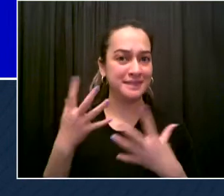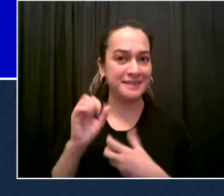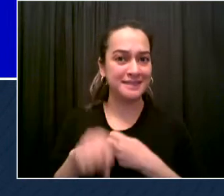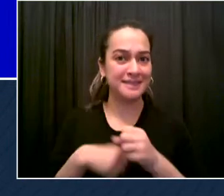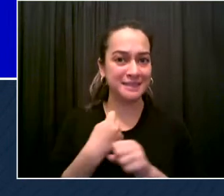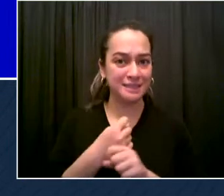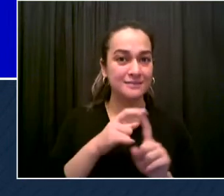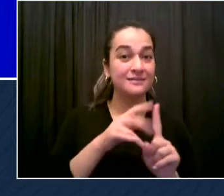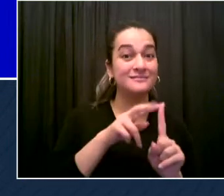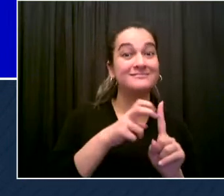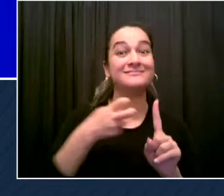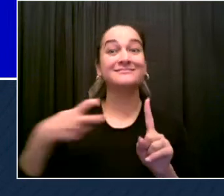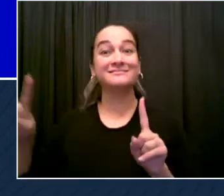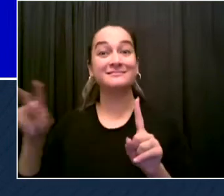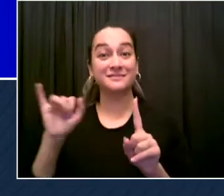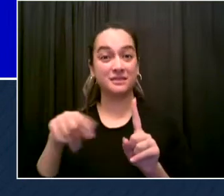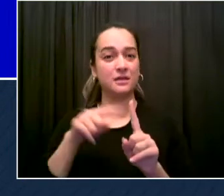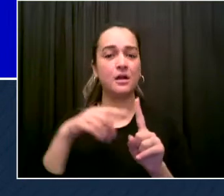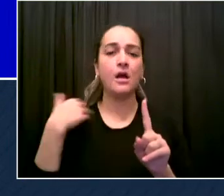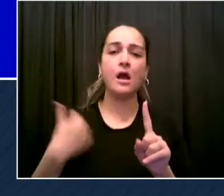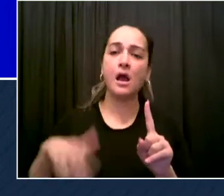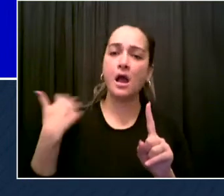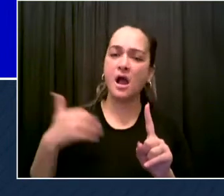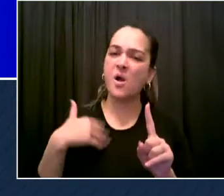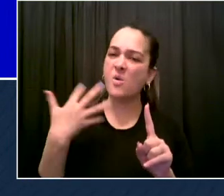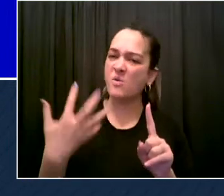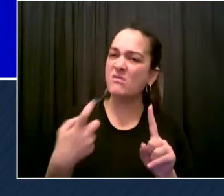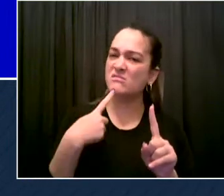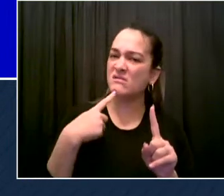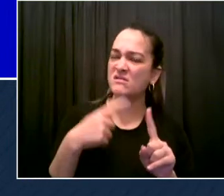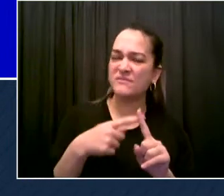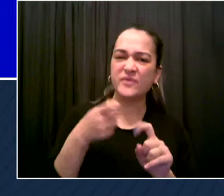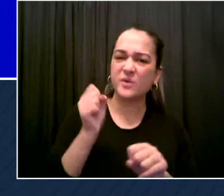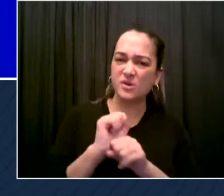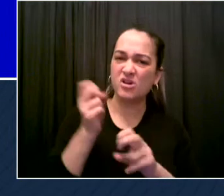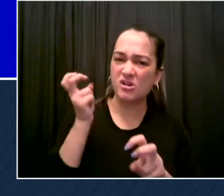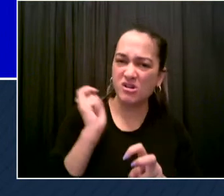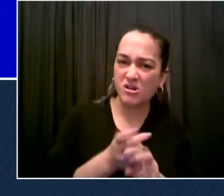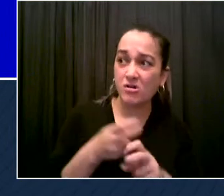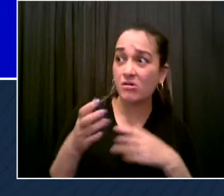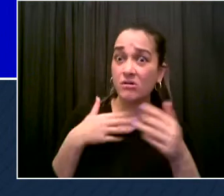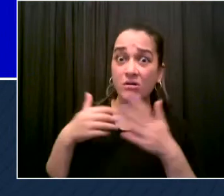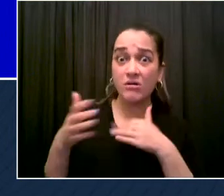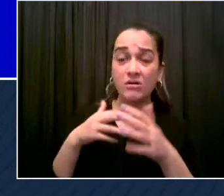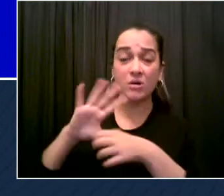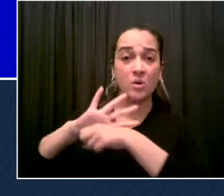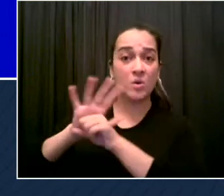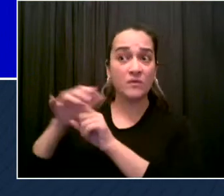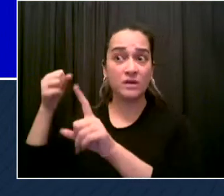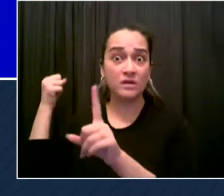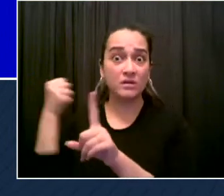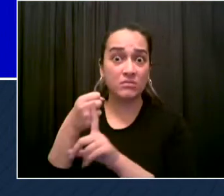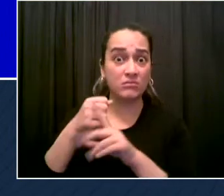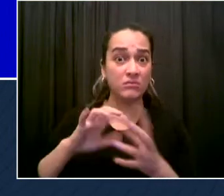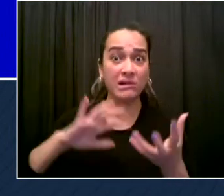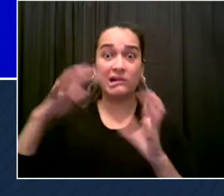WHEN I FIRST